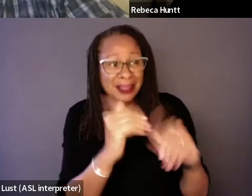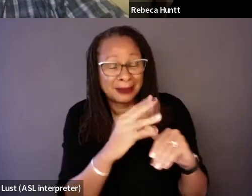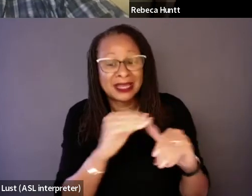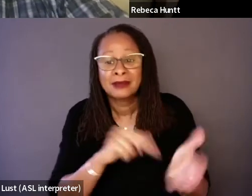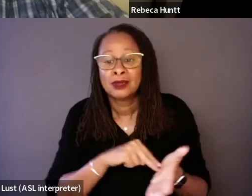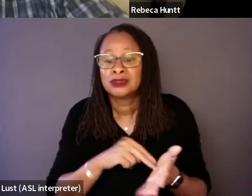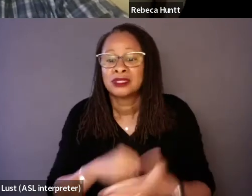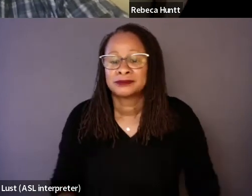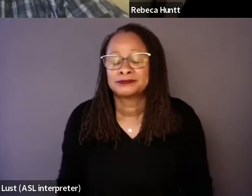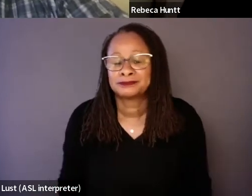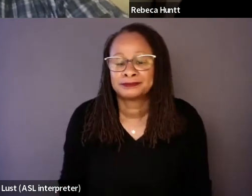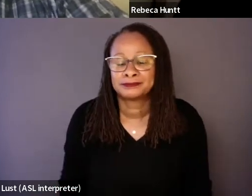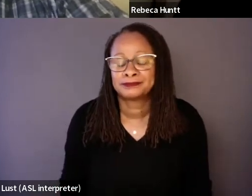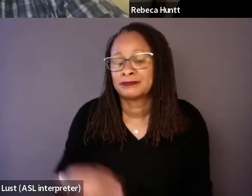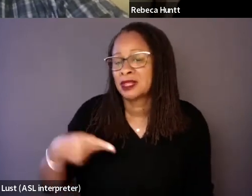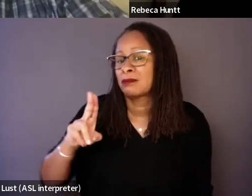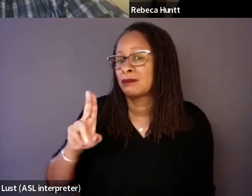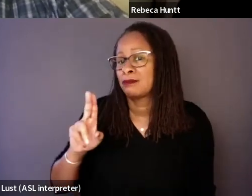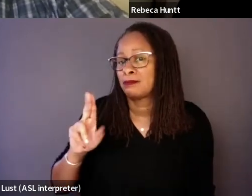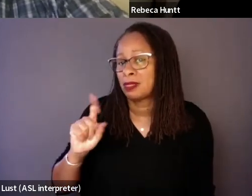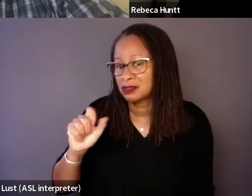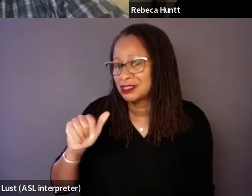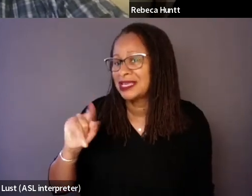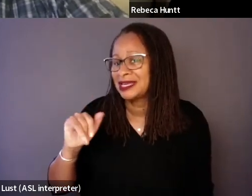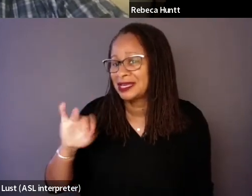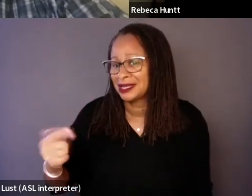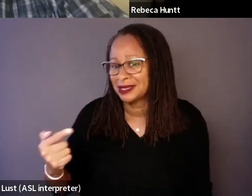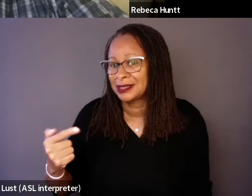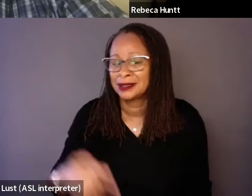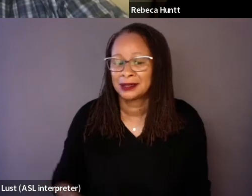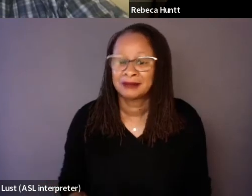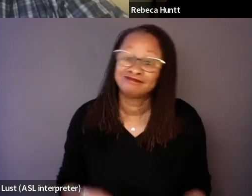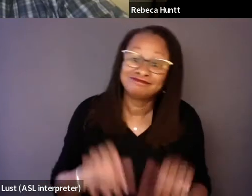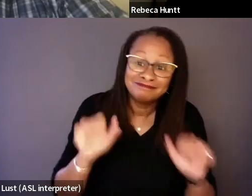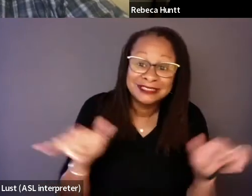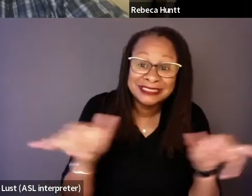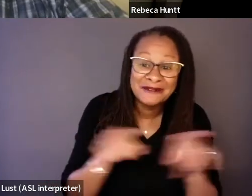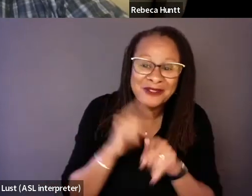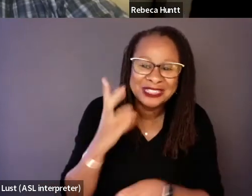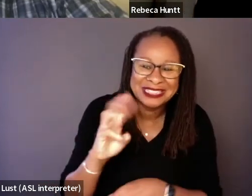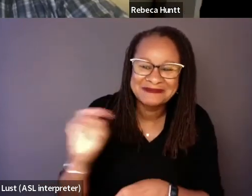And so in 16 millimeter.